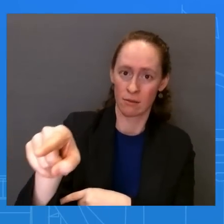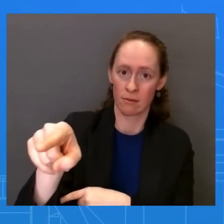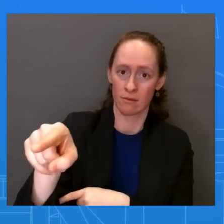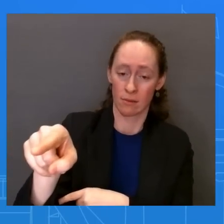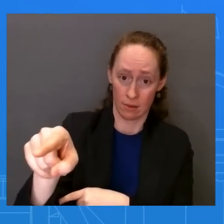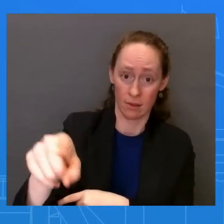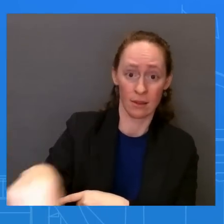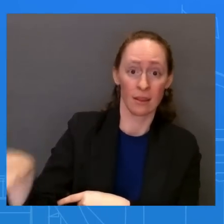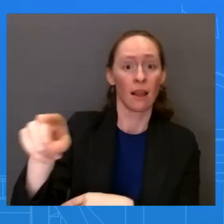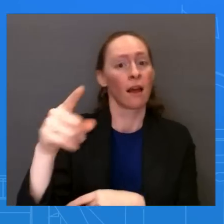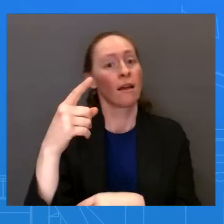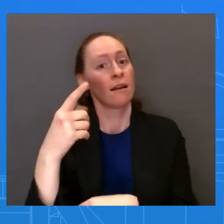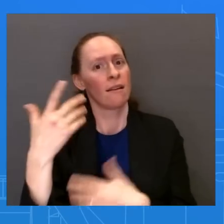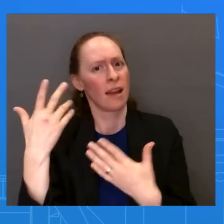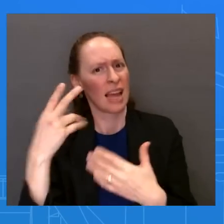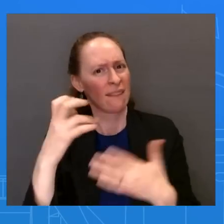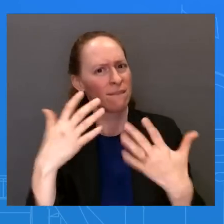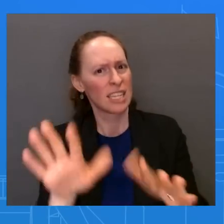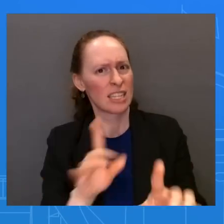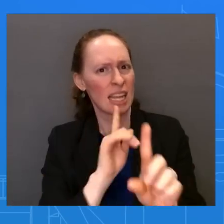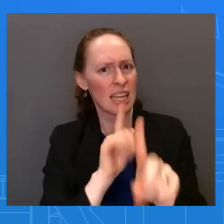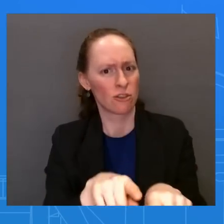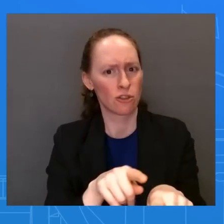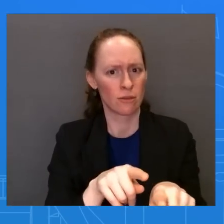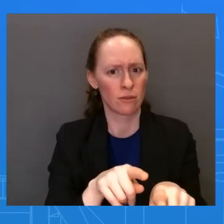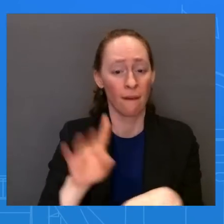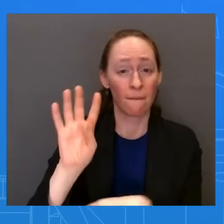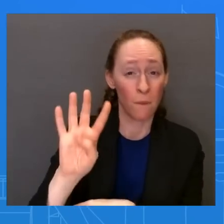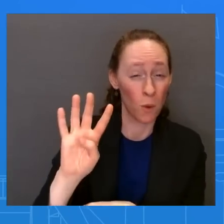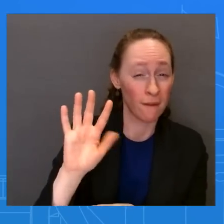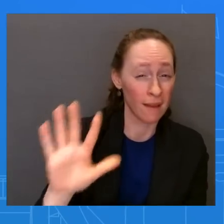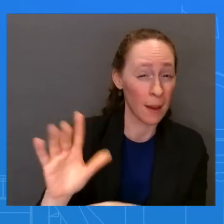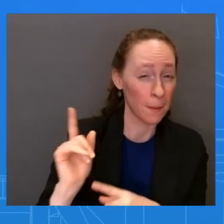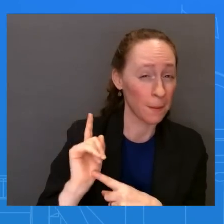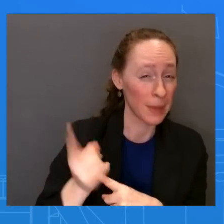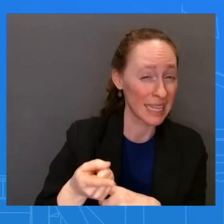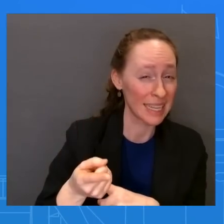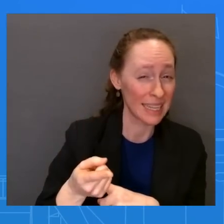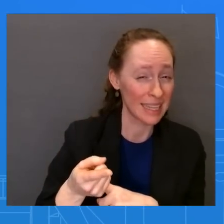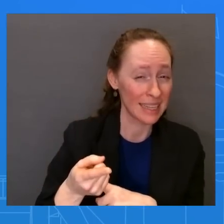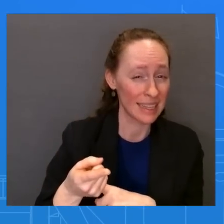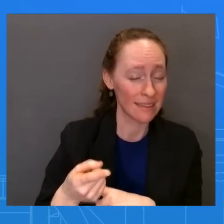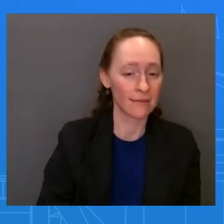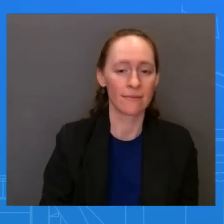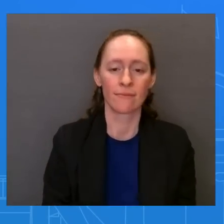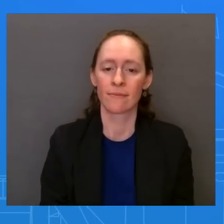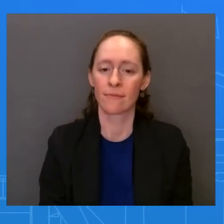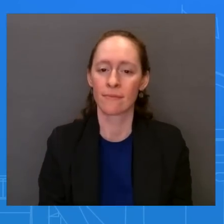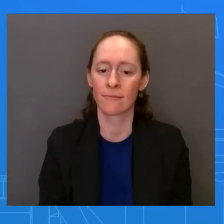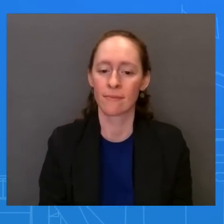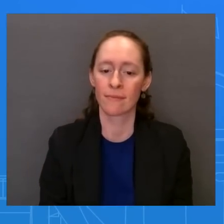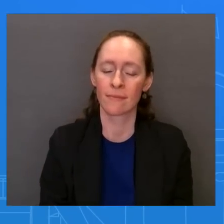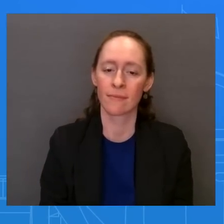he took 45 minutes to do that. The Press: For which we're grateful. Ms. Jean-Pierre: Anything -- anything else that you have on this, Peter, I would refer you to the White House Counsel's Office. Peter, I'm not --